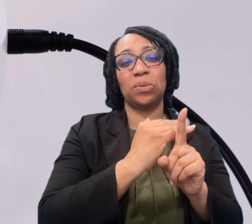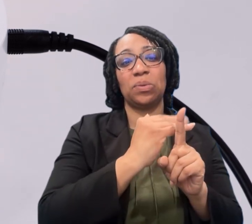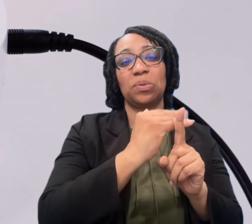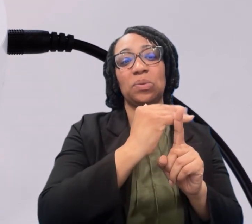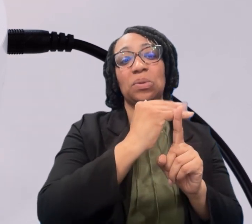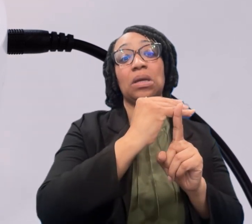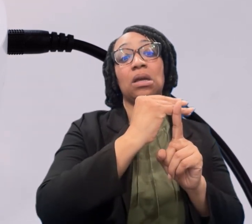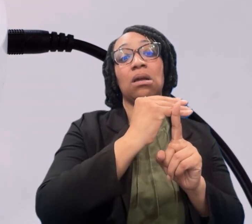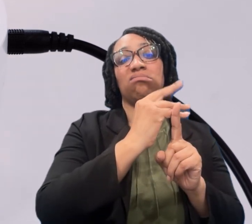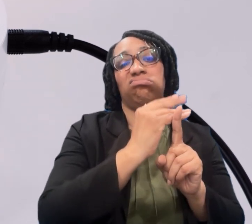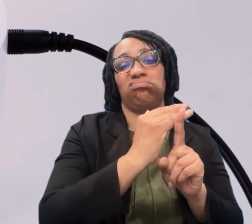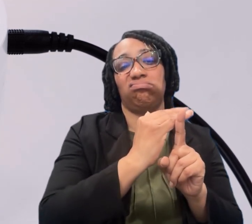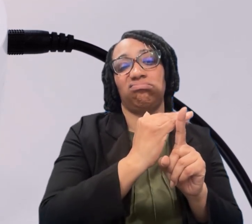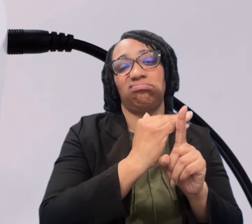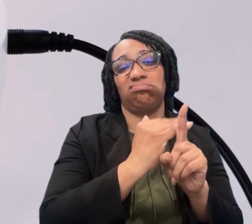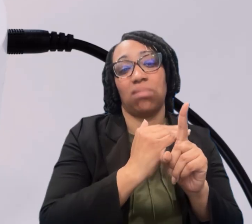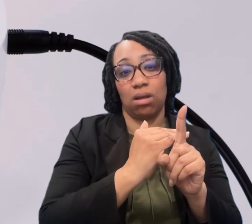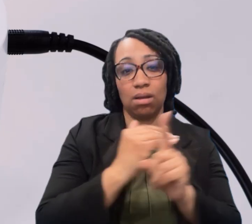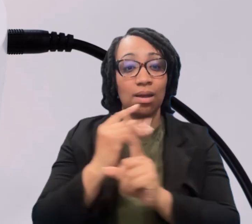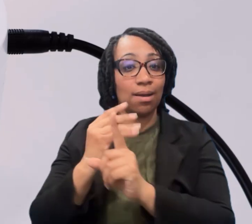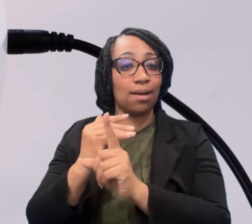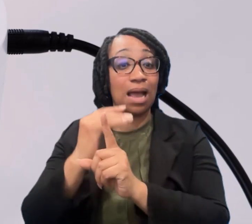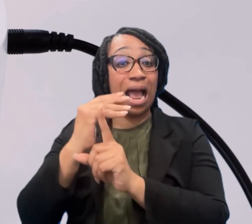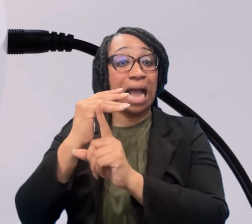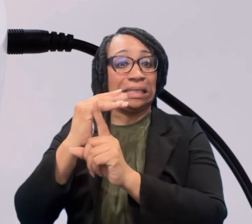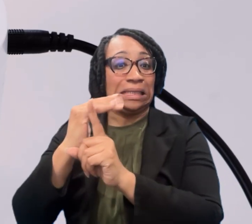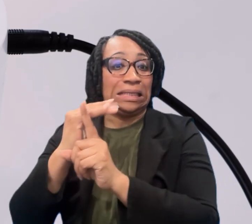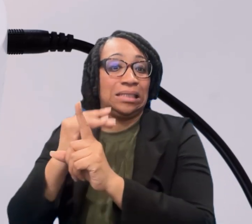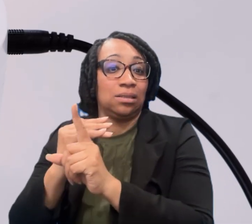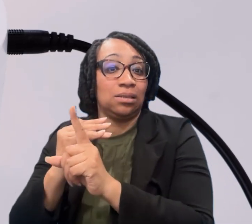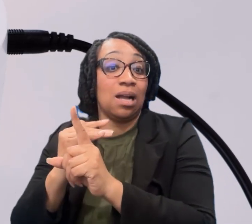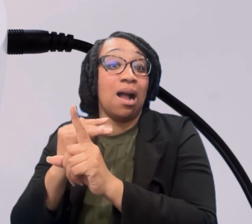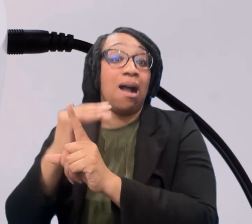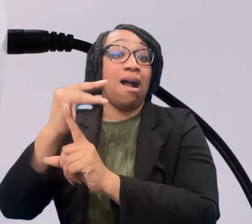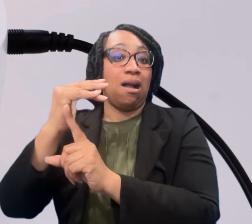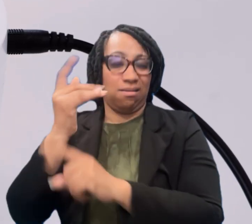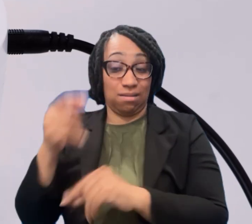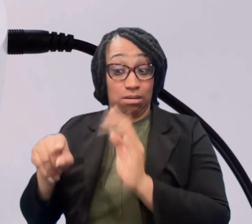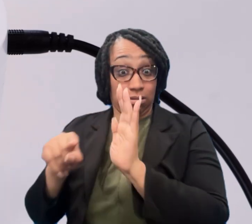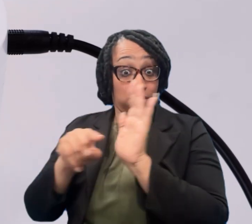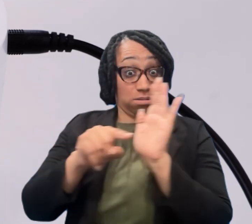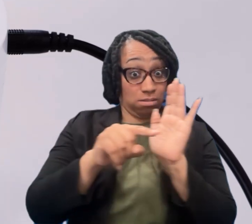you can change your suction strength as needed, even below level six and three if you prefer.